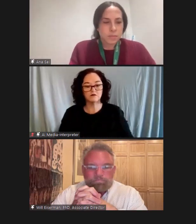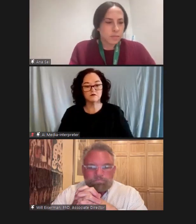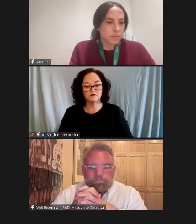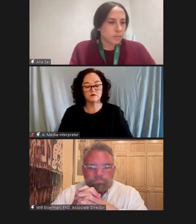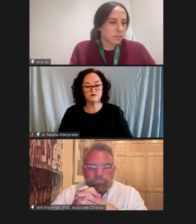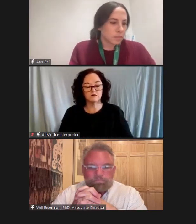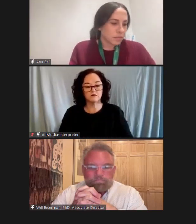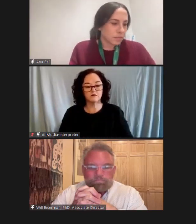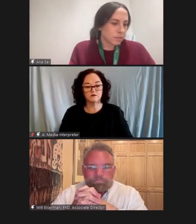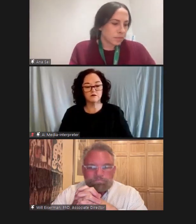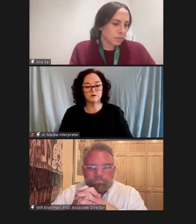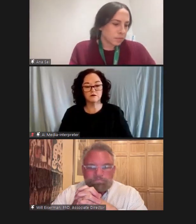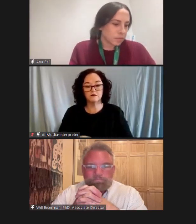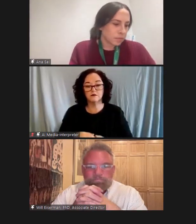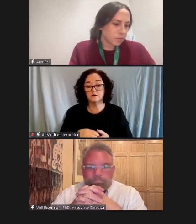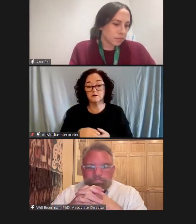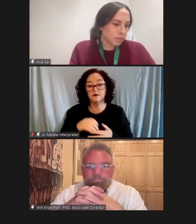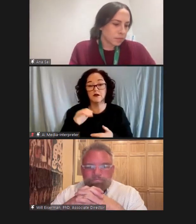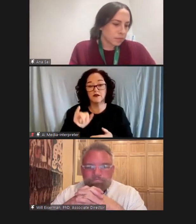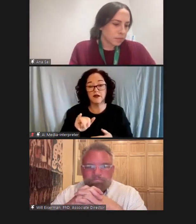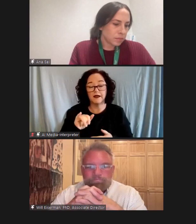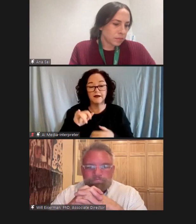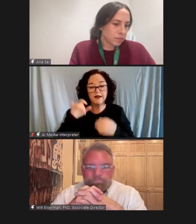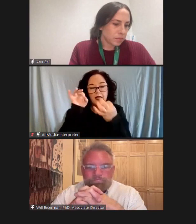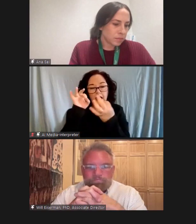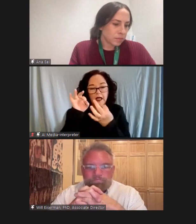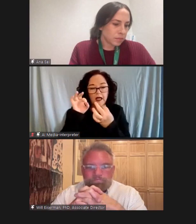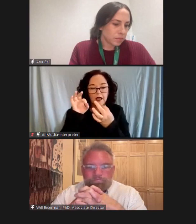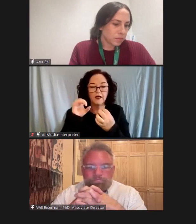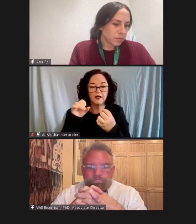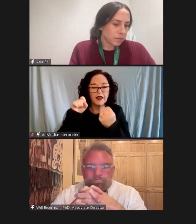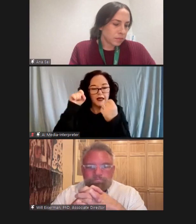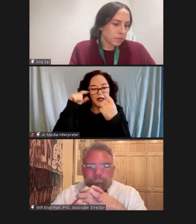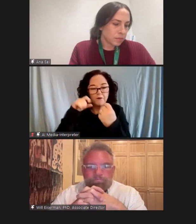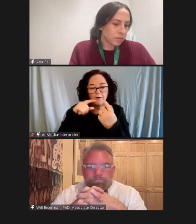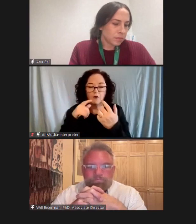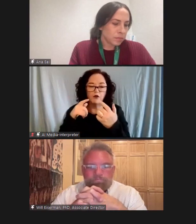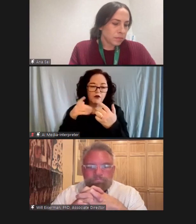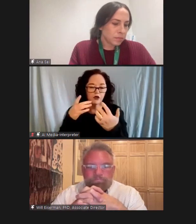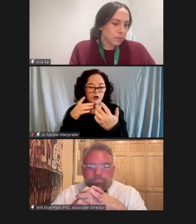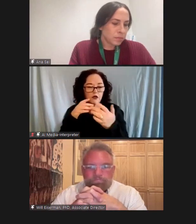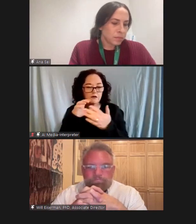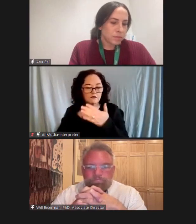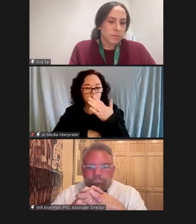was coming from that the auditory